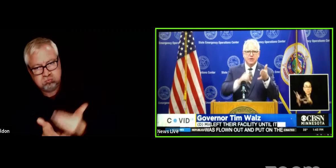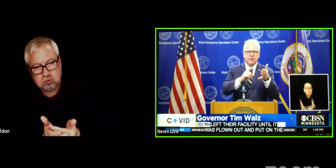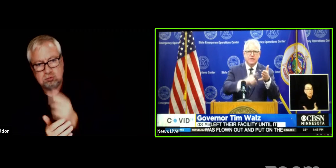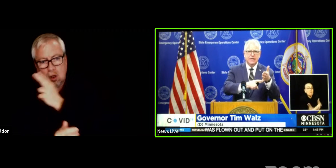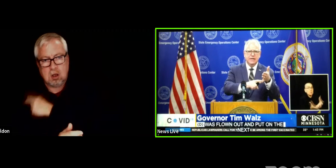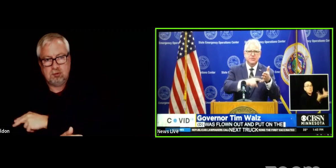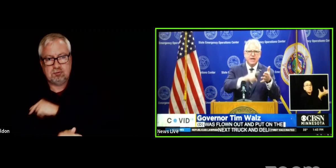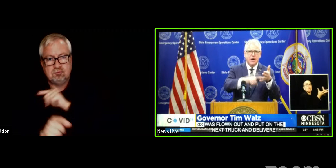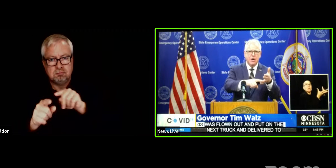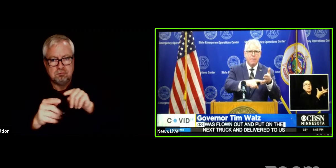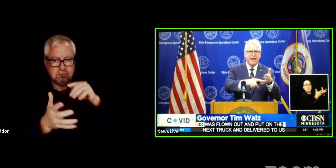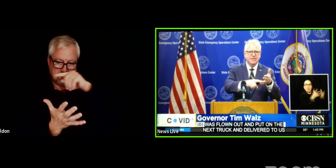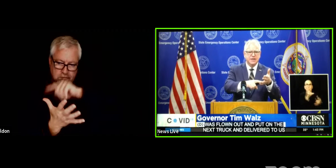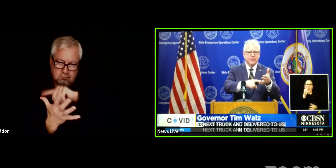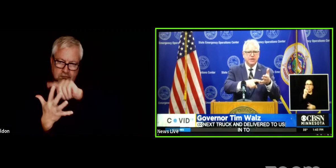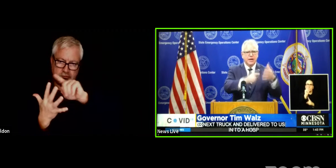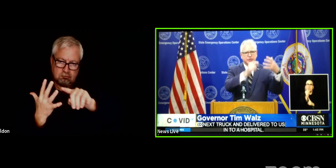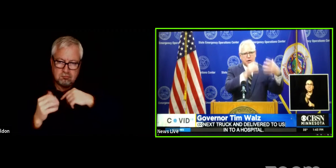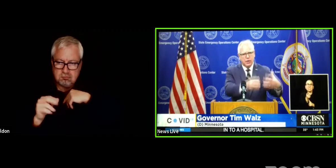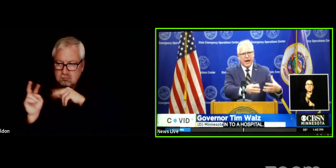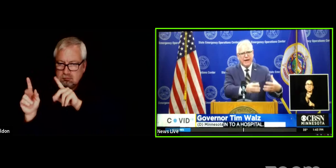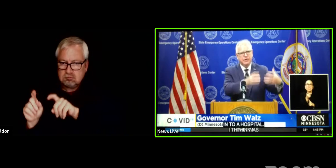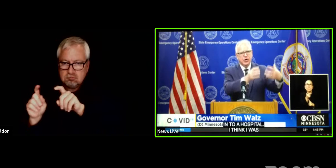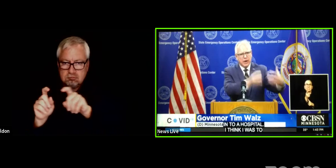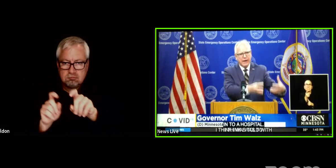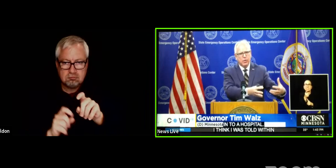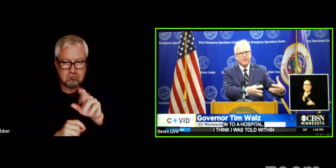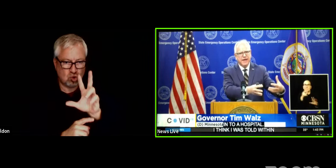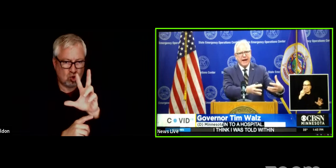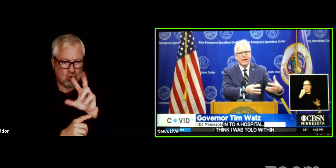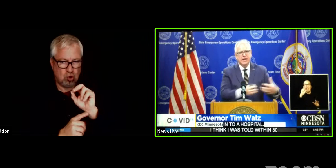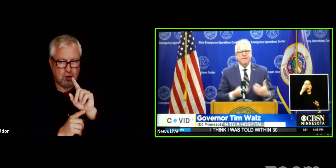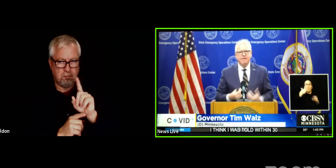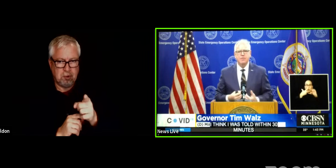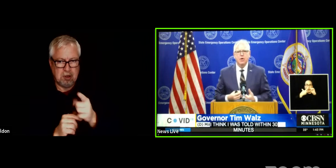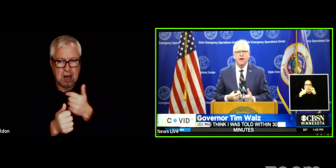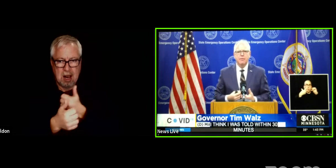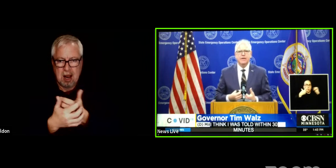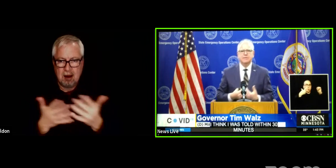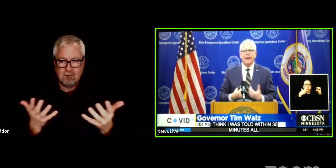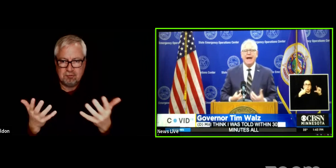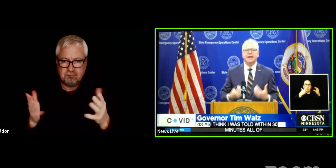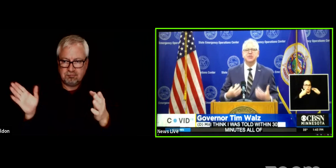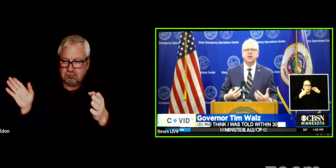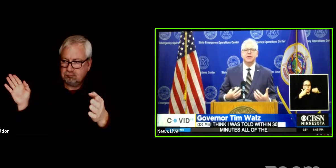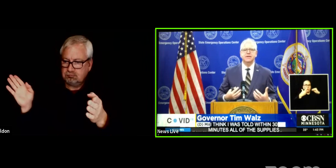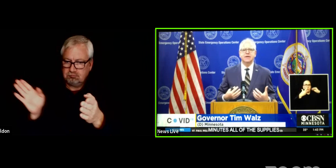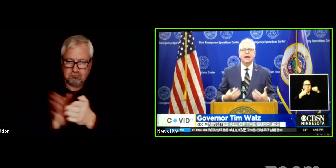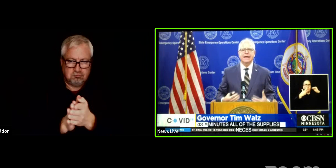NECESSARY, THE NEEDLES, ALCOHOL PADS AND EVERYTHING ELSE ARRIVED RIGHT WITH THAT. THE FEDERAL GOVERNMENT IS PACKAGING THESE